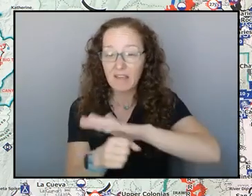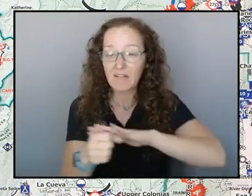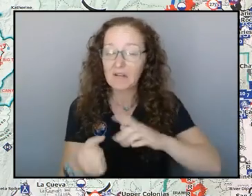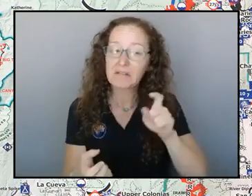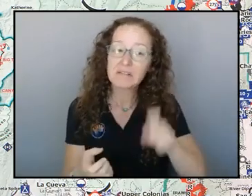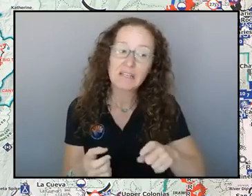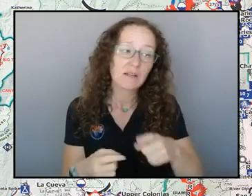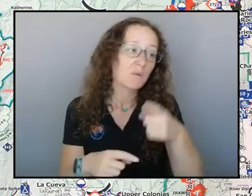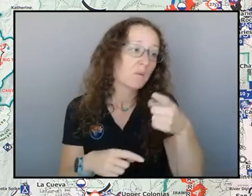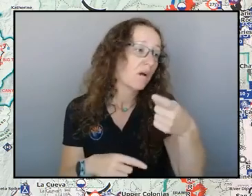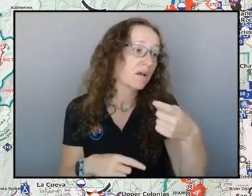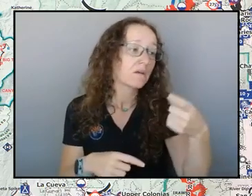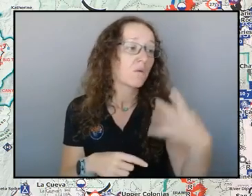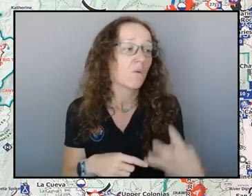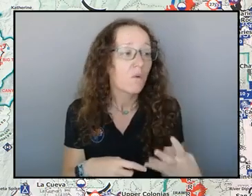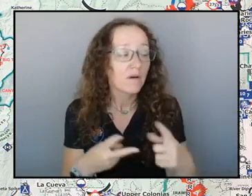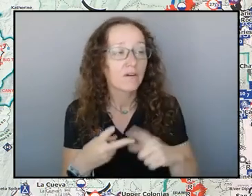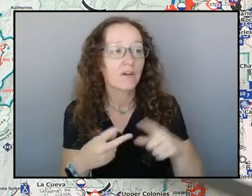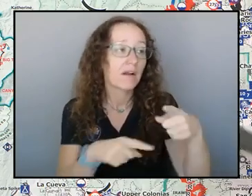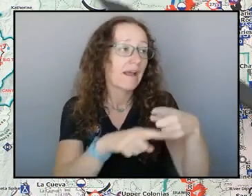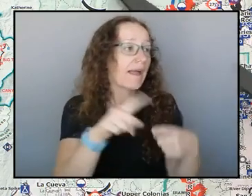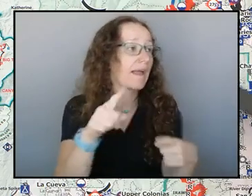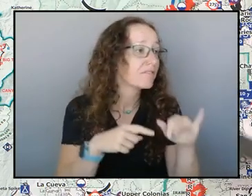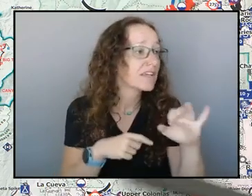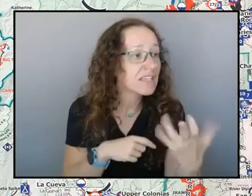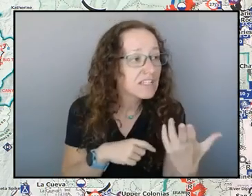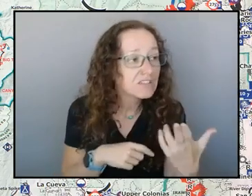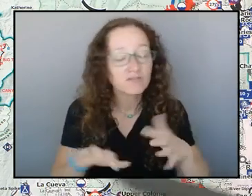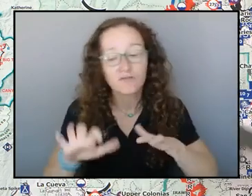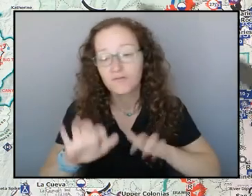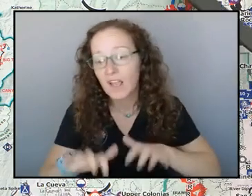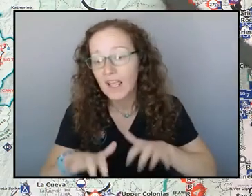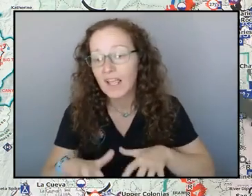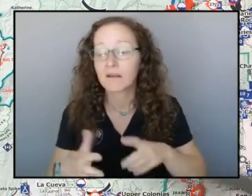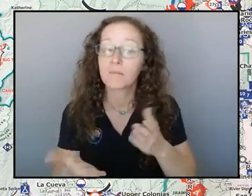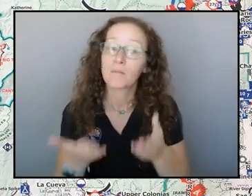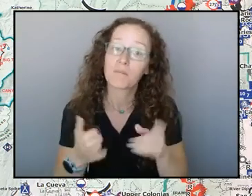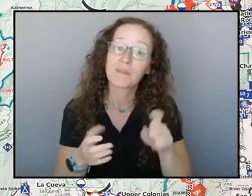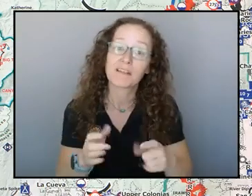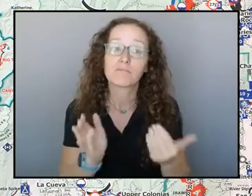of that to make a dent in a lot of these larger dryer fuels